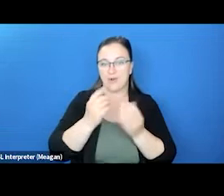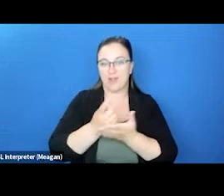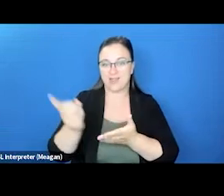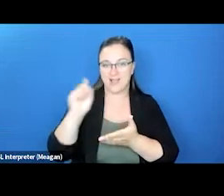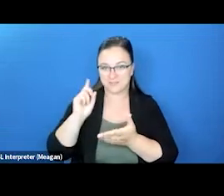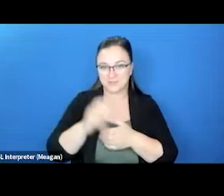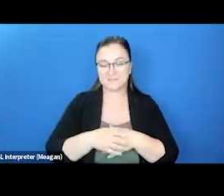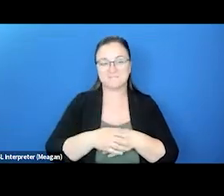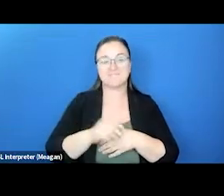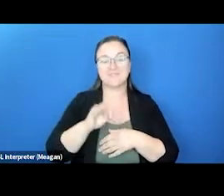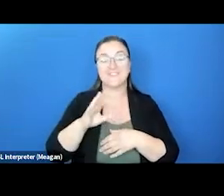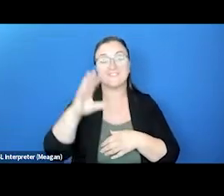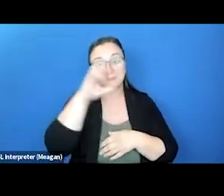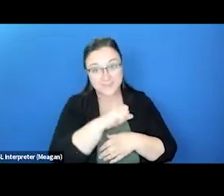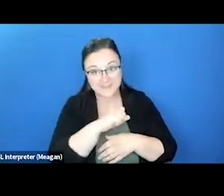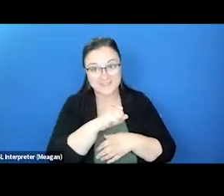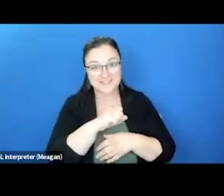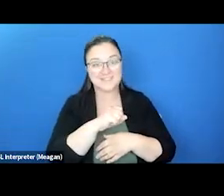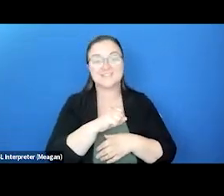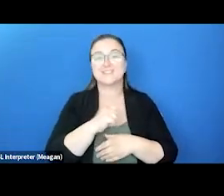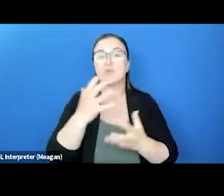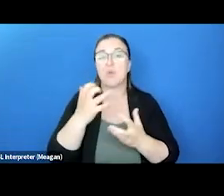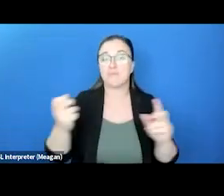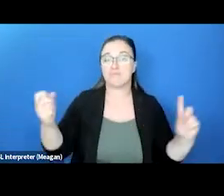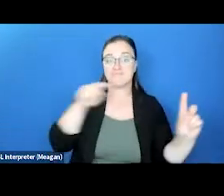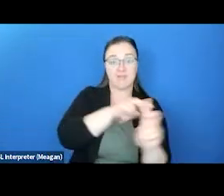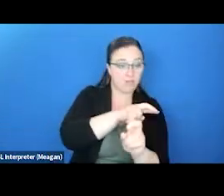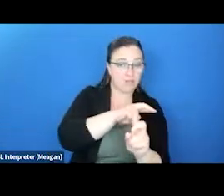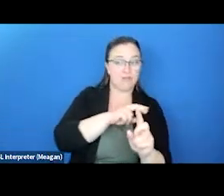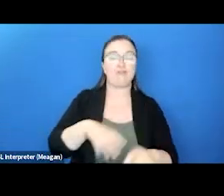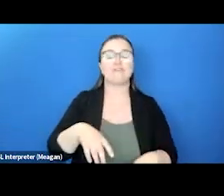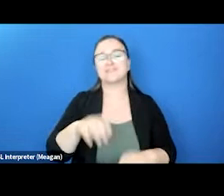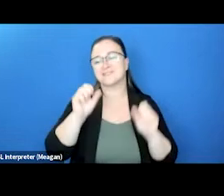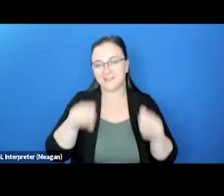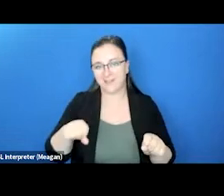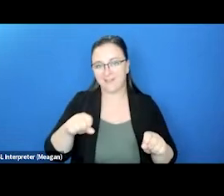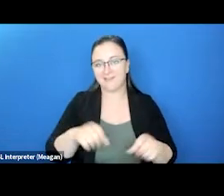If you missed that and wanna go back and view it again or share it with others, we welcome that the recording